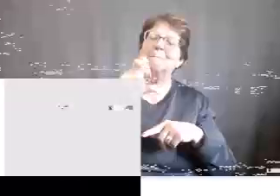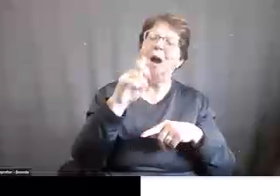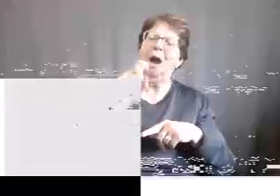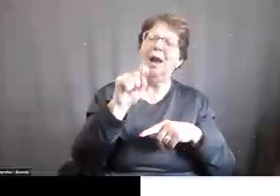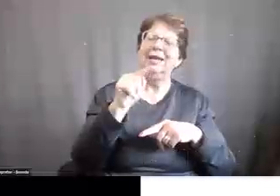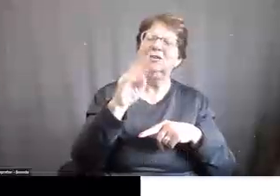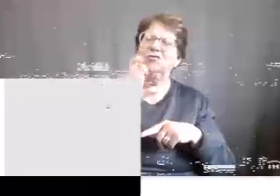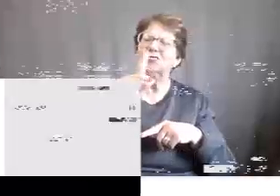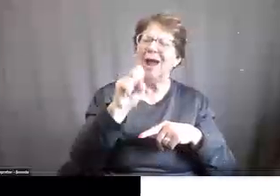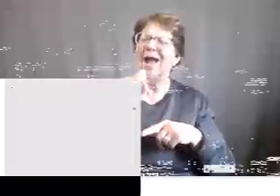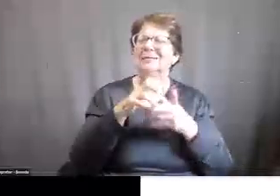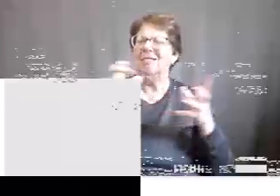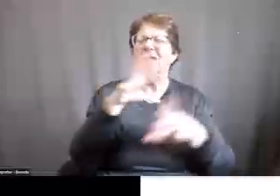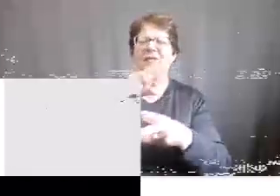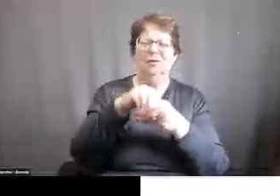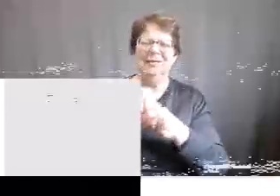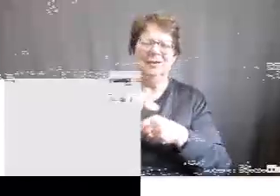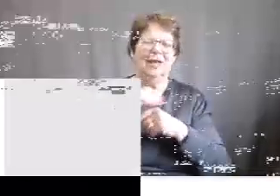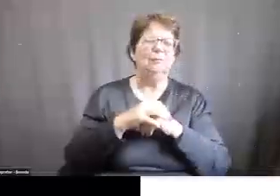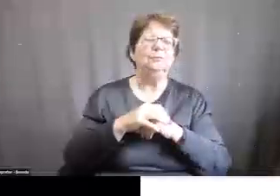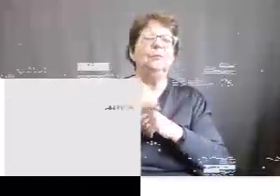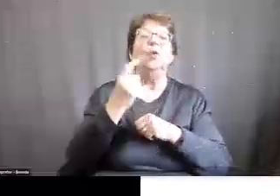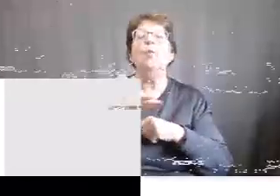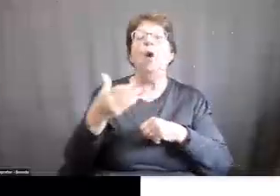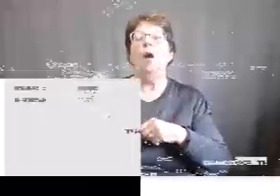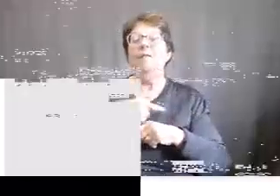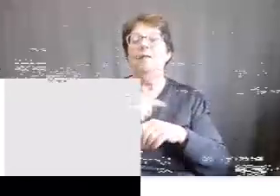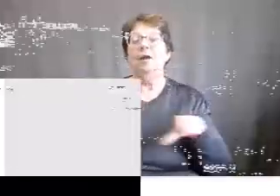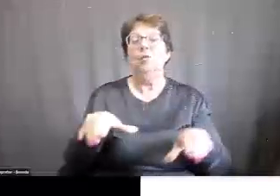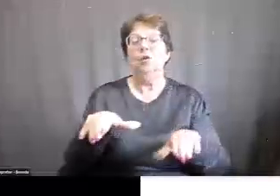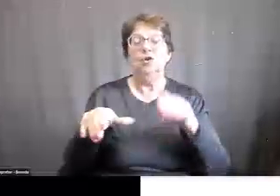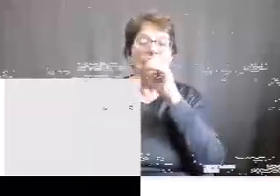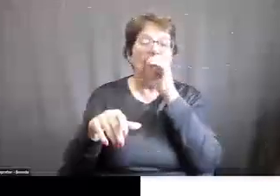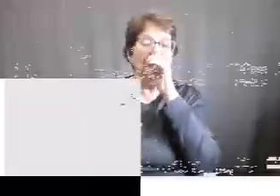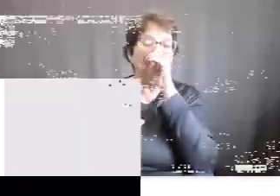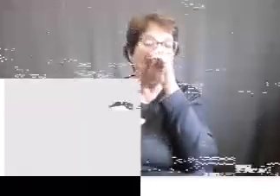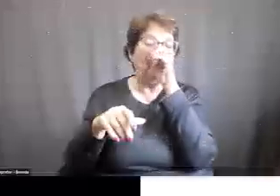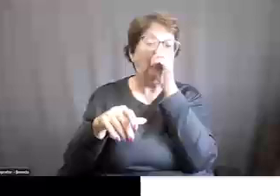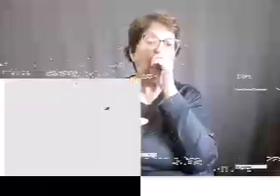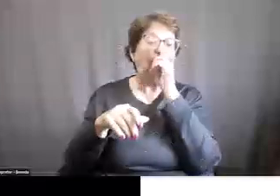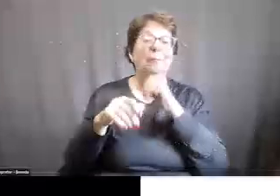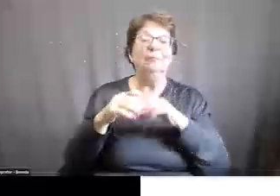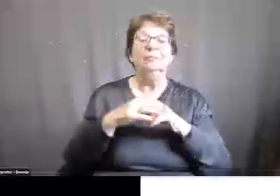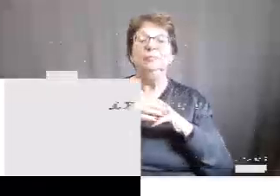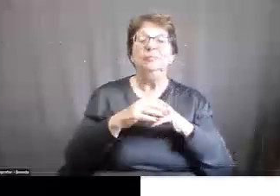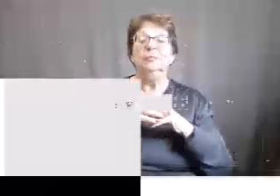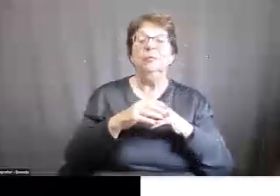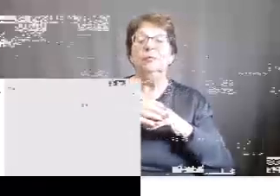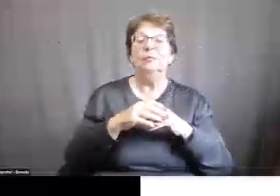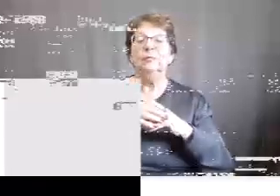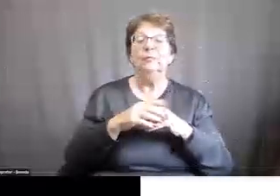Boardroom: One of the things that we are doing, to, to, just basically based off of lessons learned.